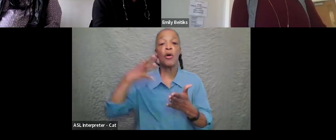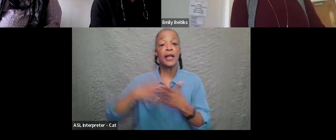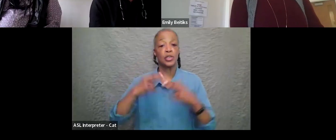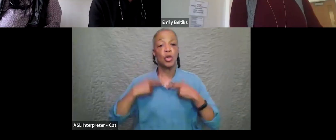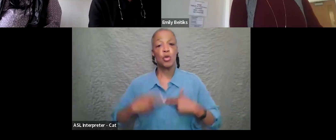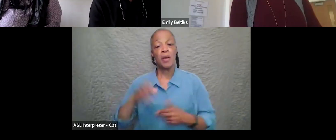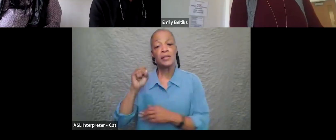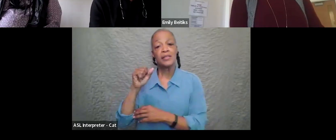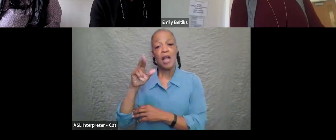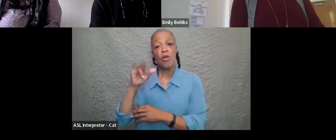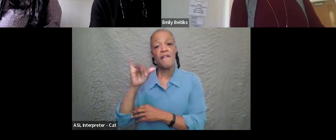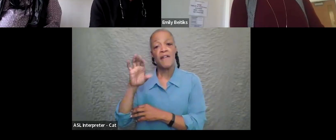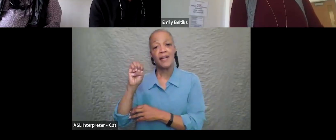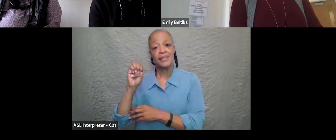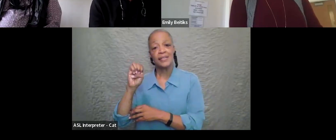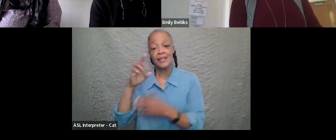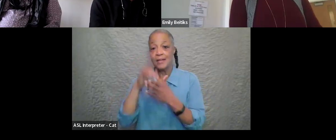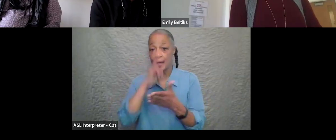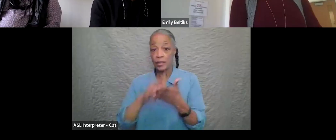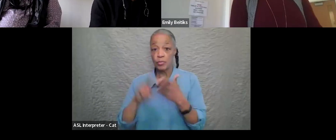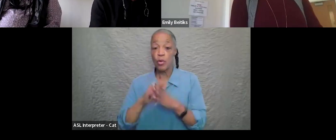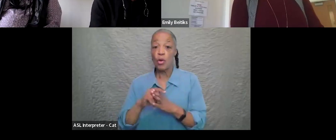which explores whistleblowers in medical abuse scandals.